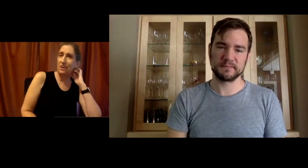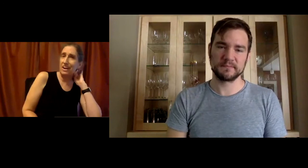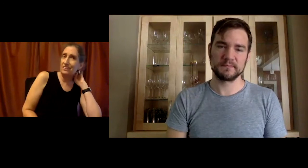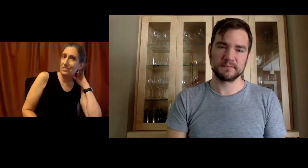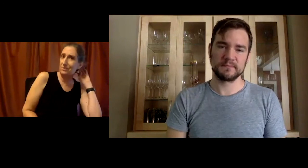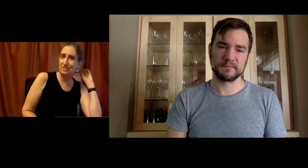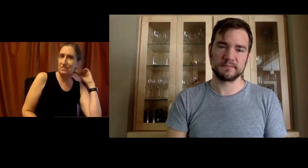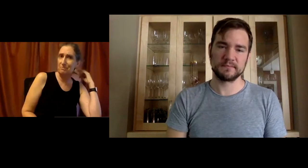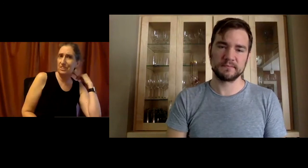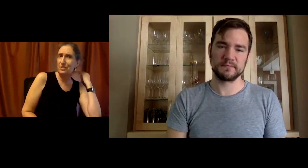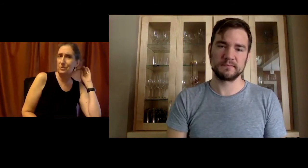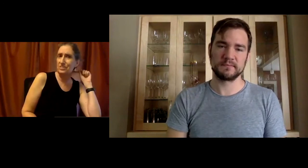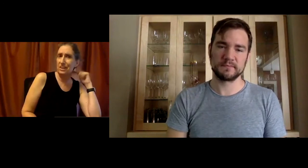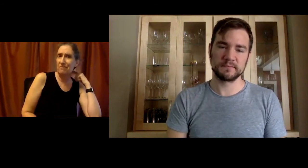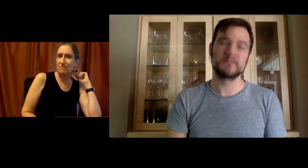are out there doing some really cool stuff.